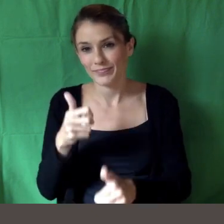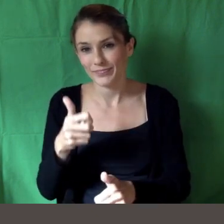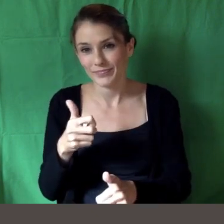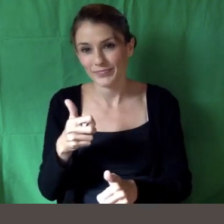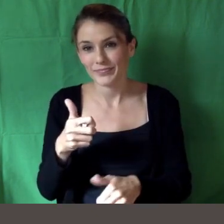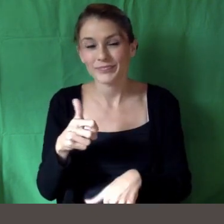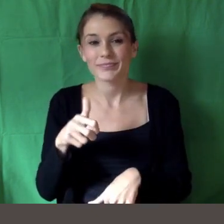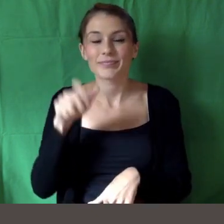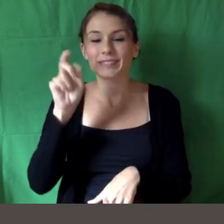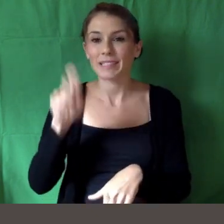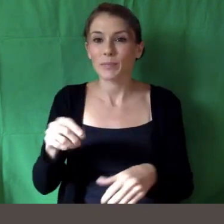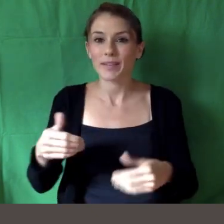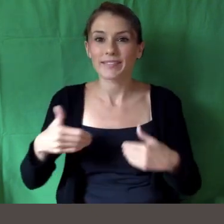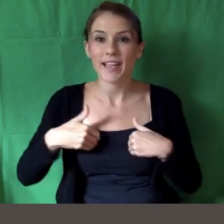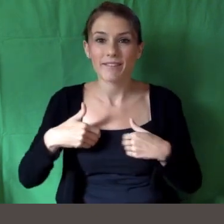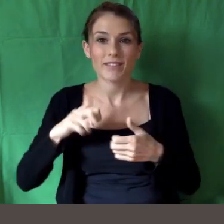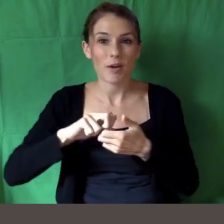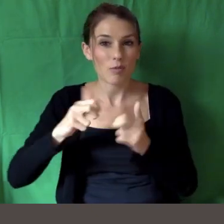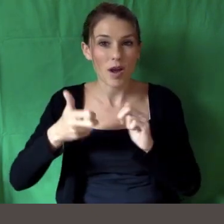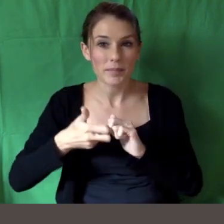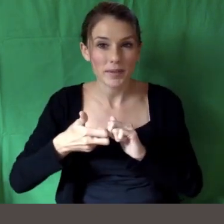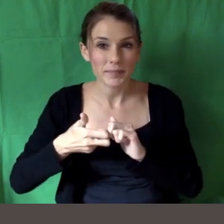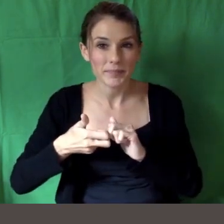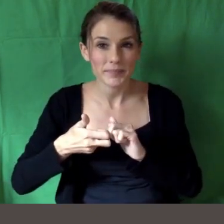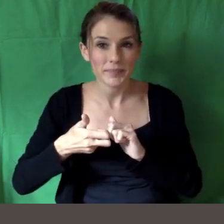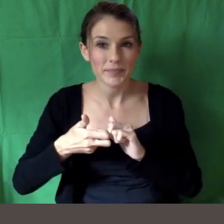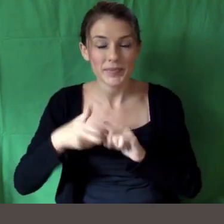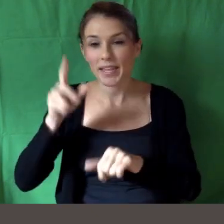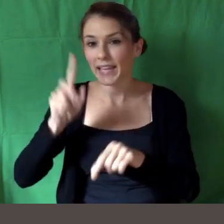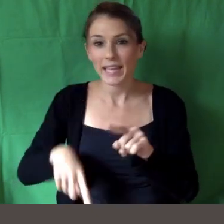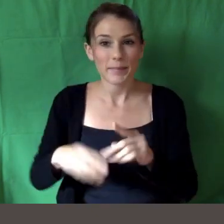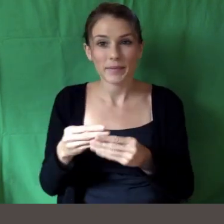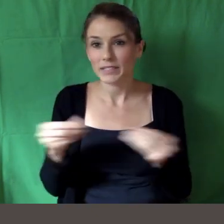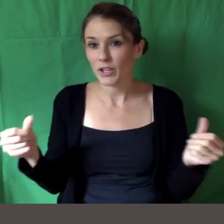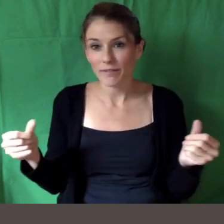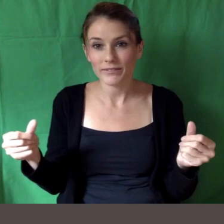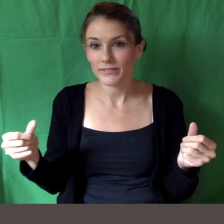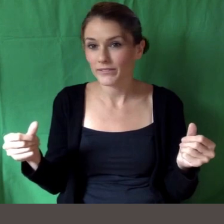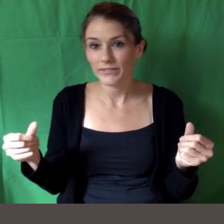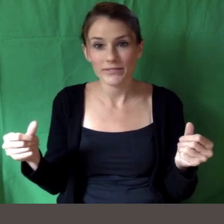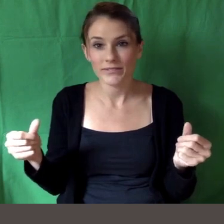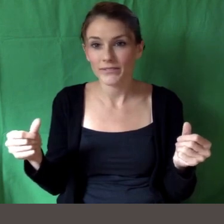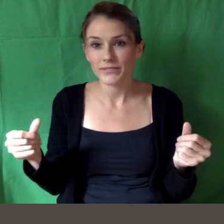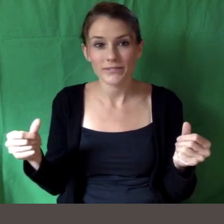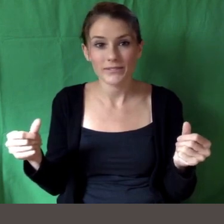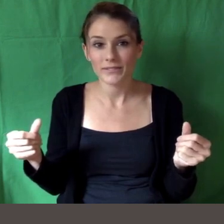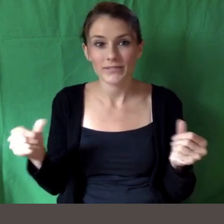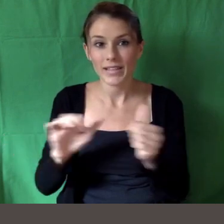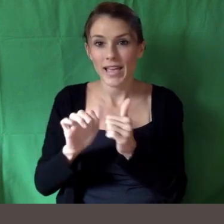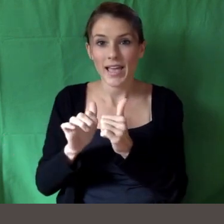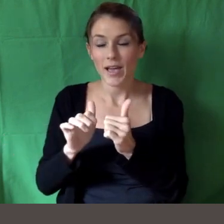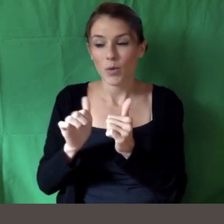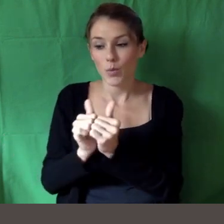You must have a problem that just cannot be solved by Python the way it is now.